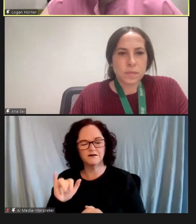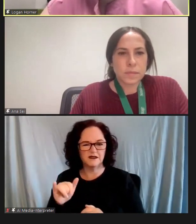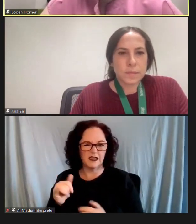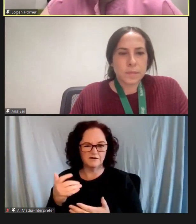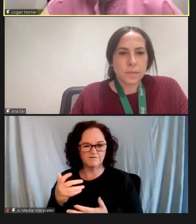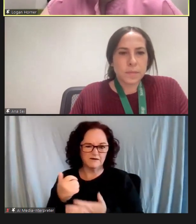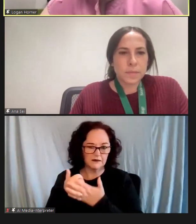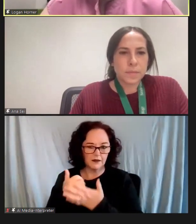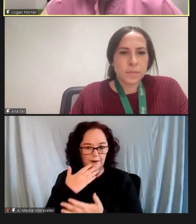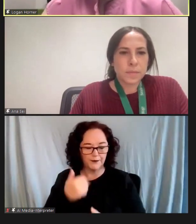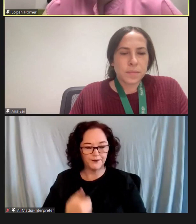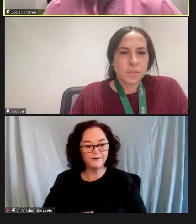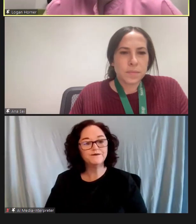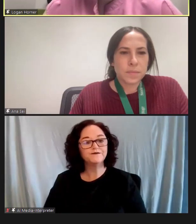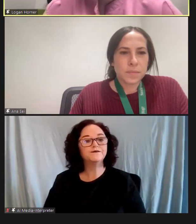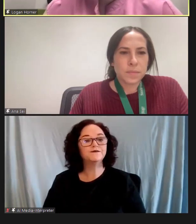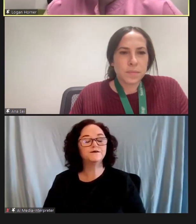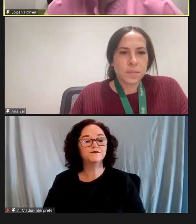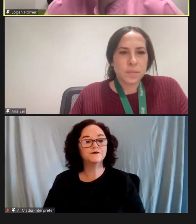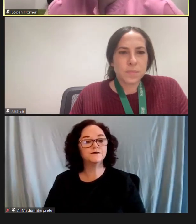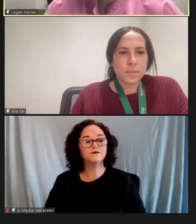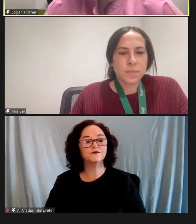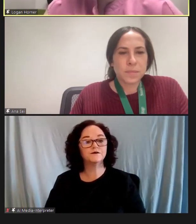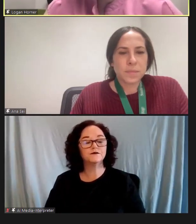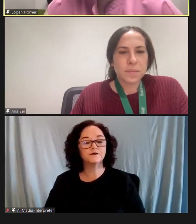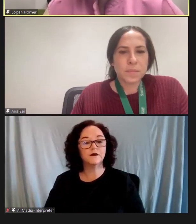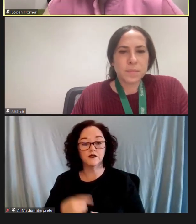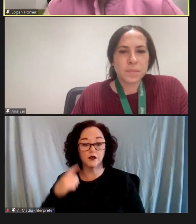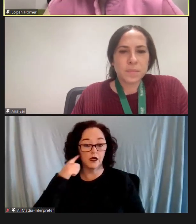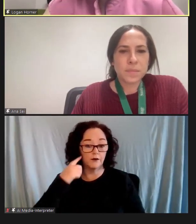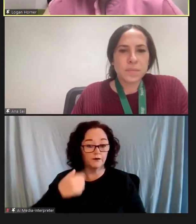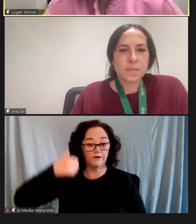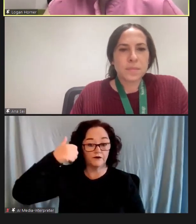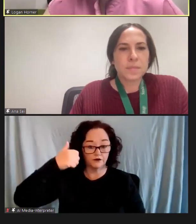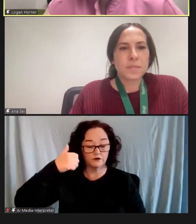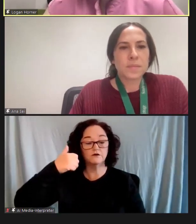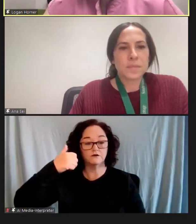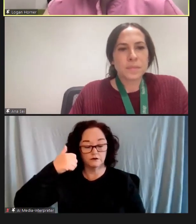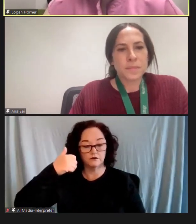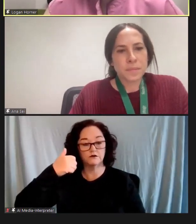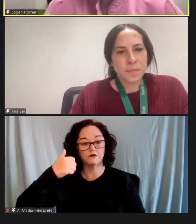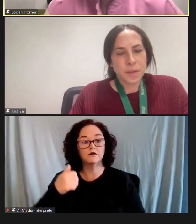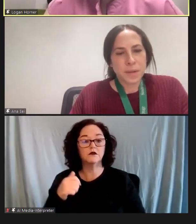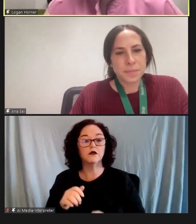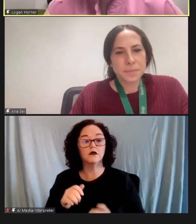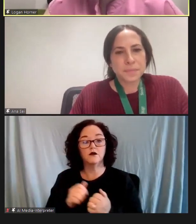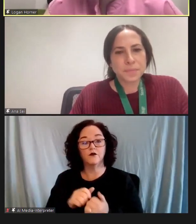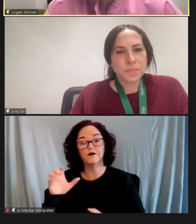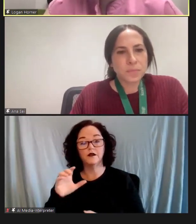compromised so amplification a co- clear